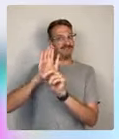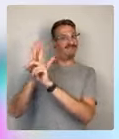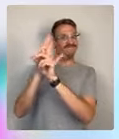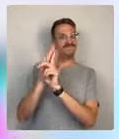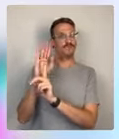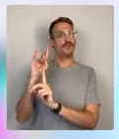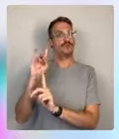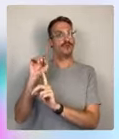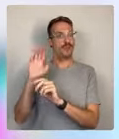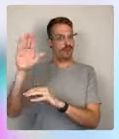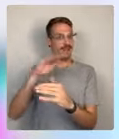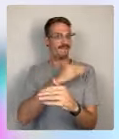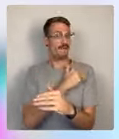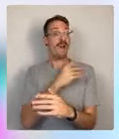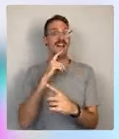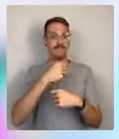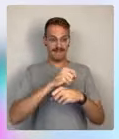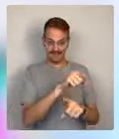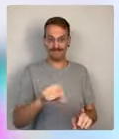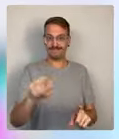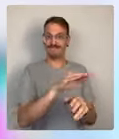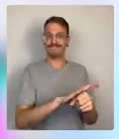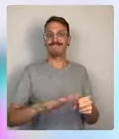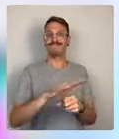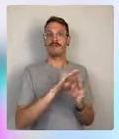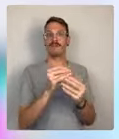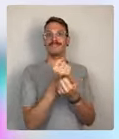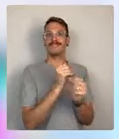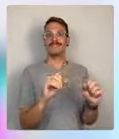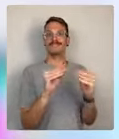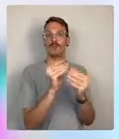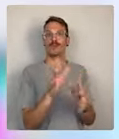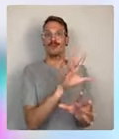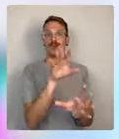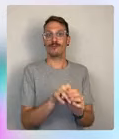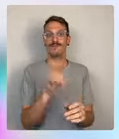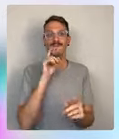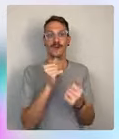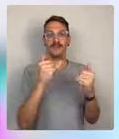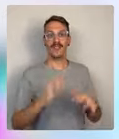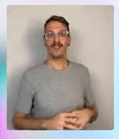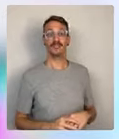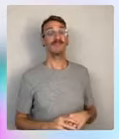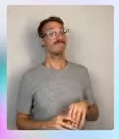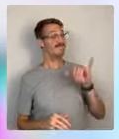on the shoulders of the studio, and making that environment a safer and inclusive space for their players.